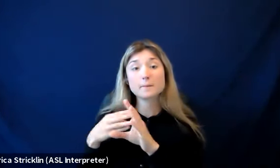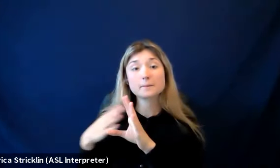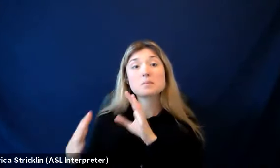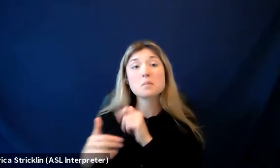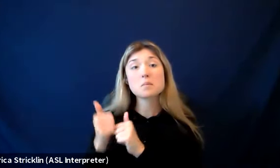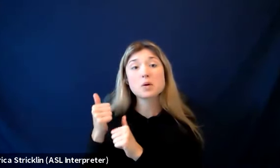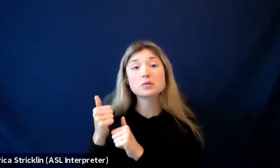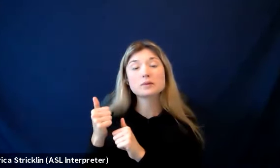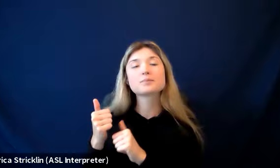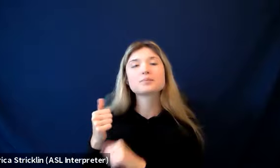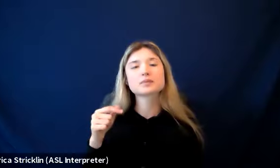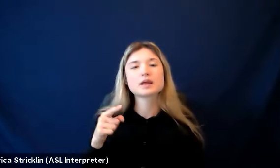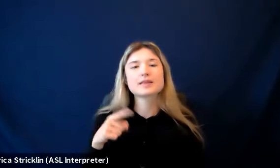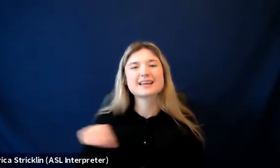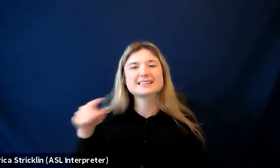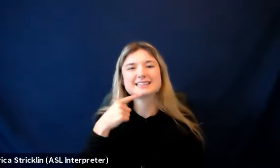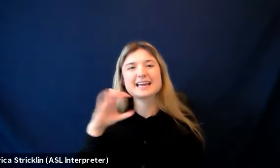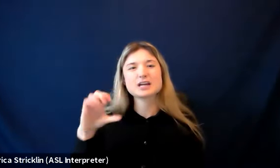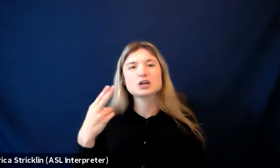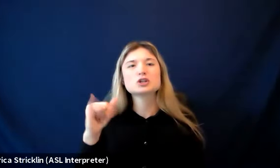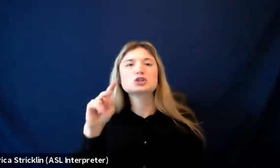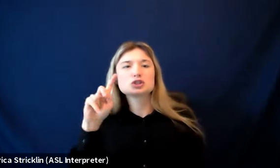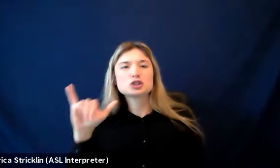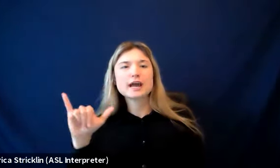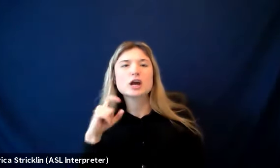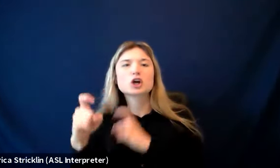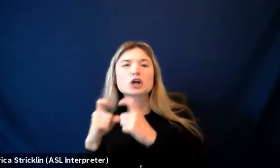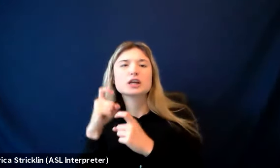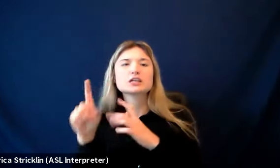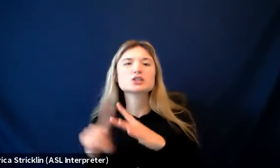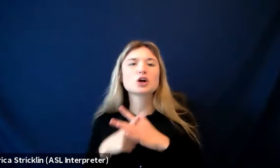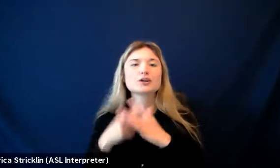And so you know they say charity begins at home they definitely. They definitely put me to work at home.